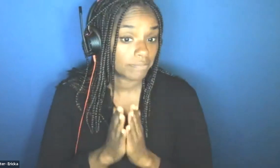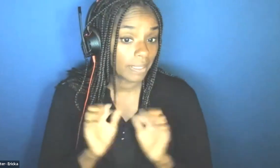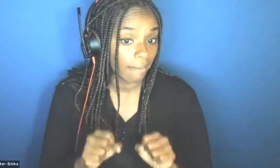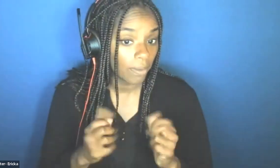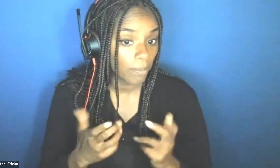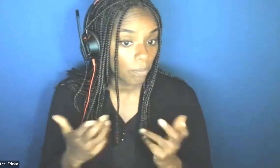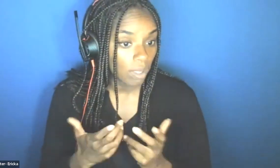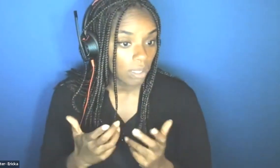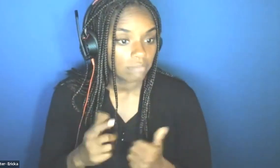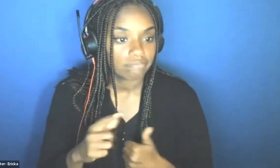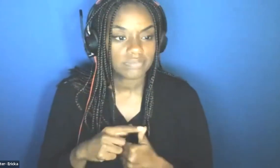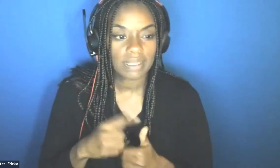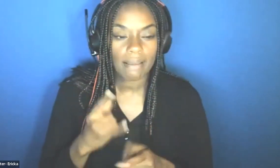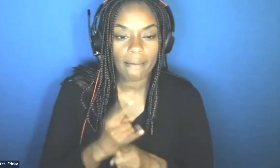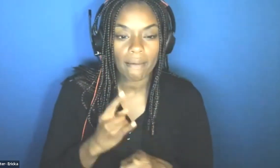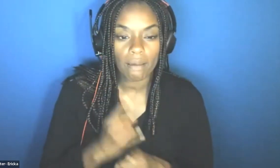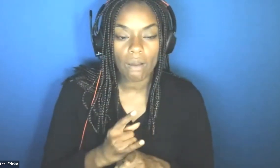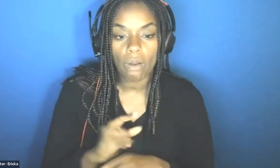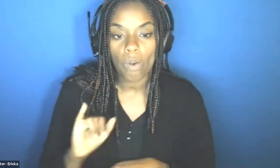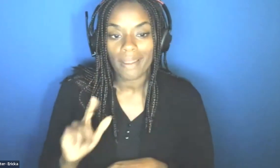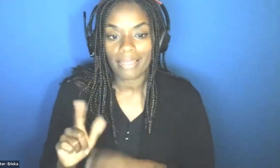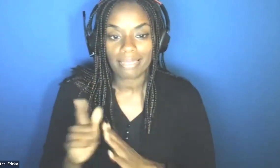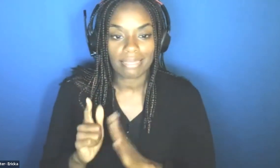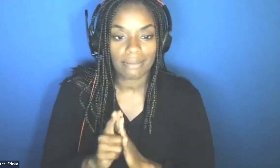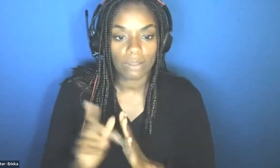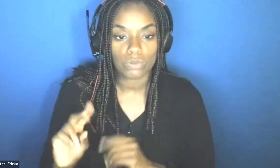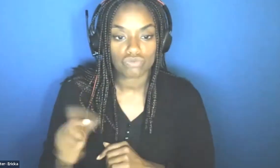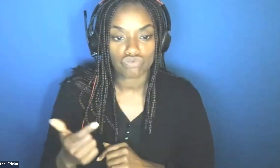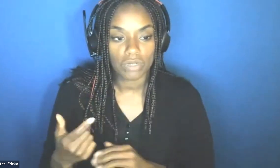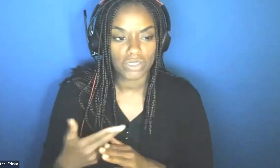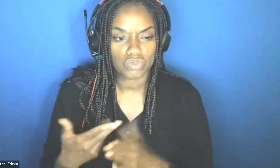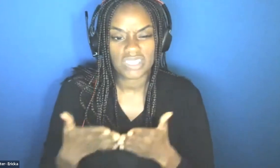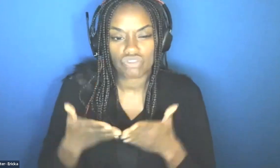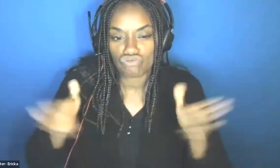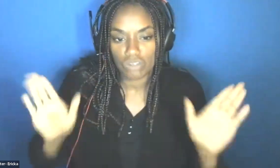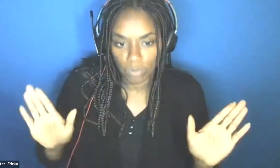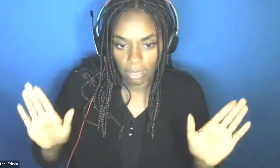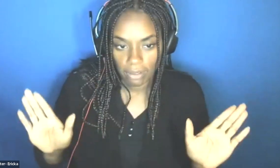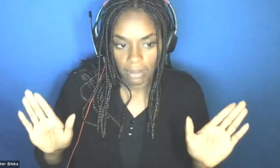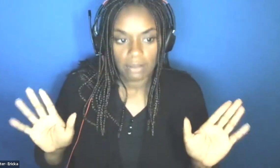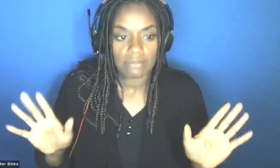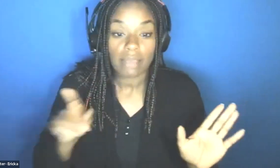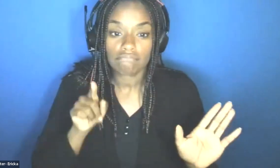However, we need to keep in mind that an employer, again, asking those questions at this stage of employment is an illegal question, and you certainly would have protection under the law if that employer asked those questions. So what can an employer ask?